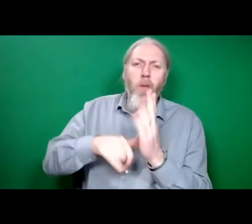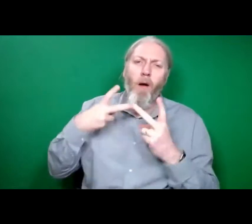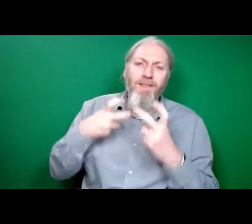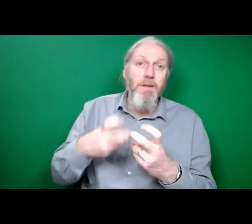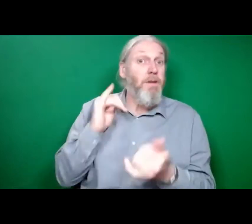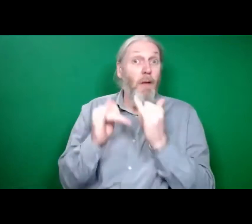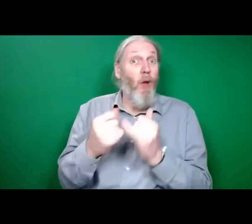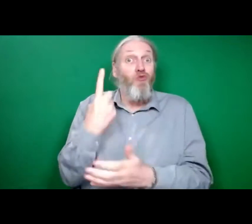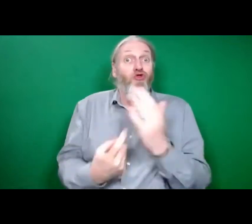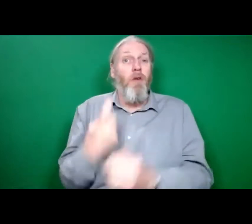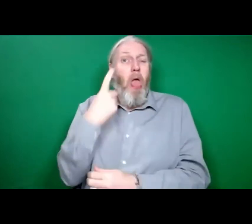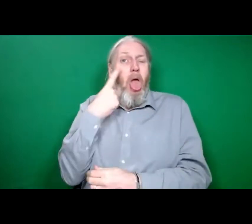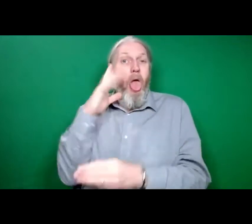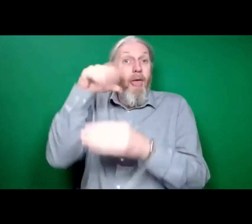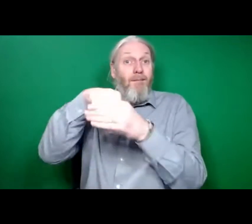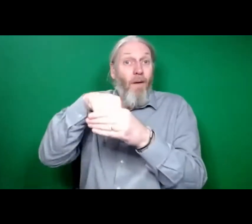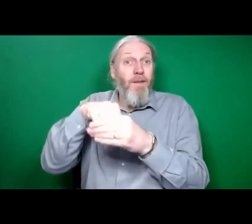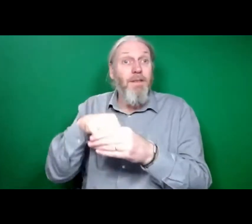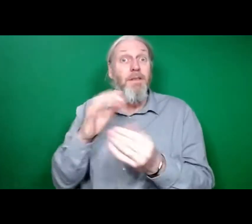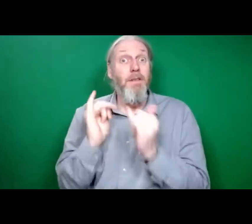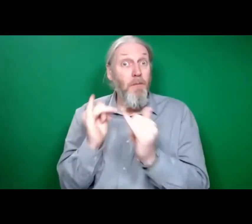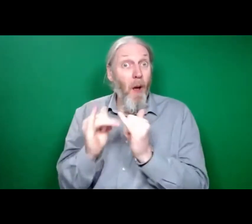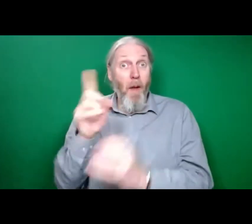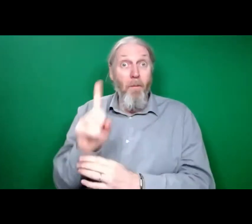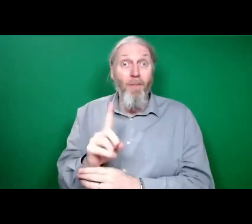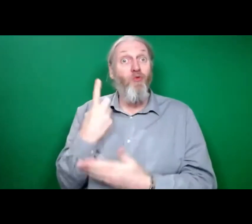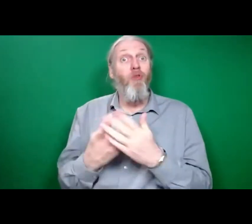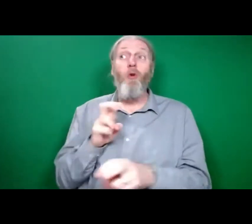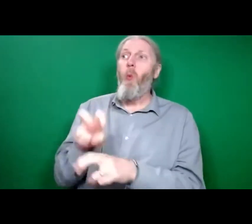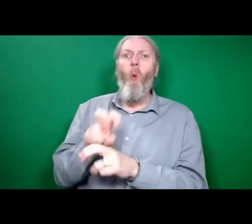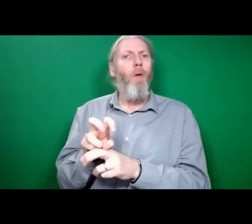addressing at We Made That we are running programmes ourselves to try to address that.